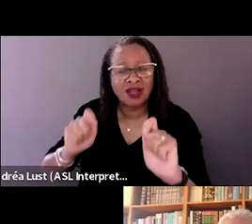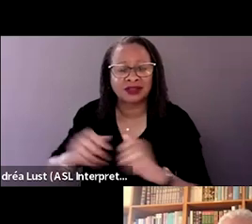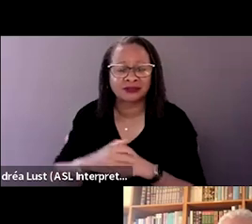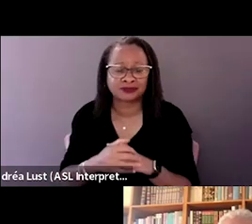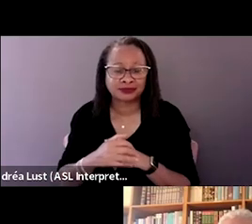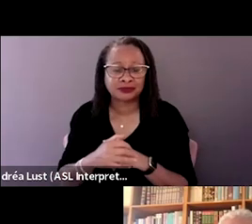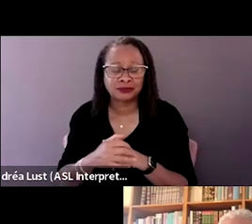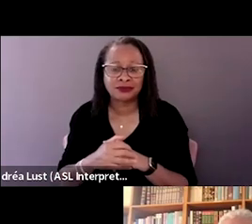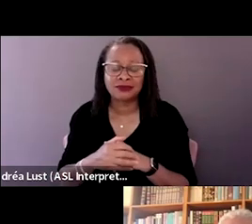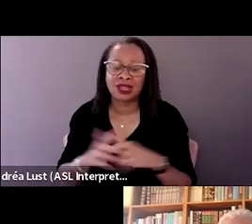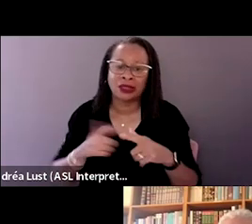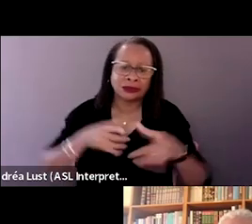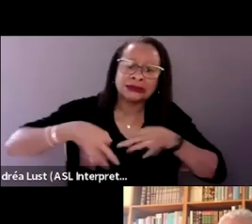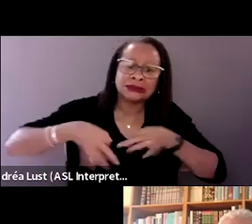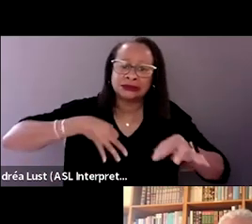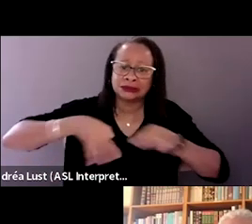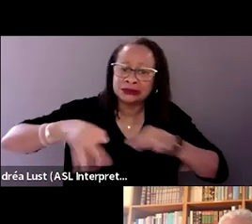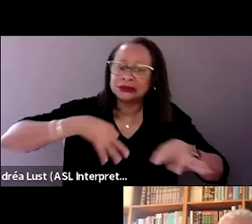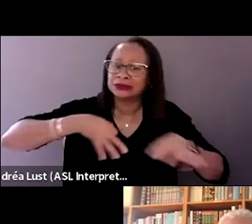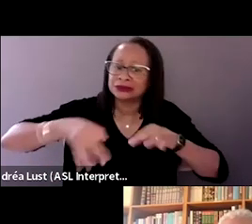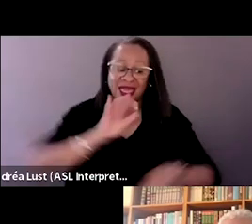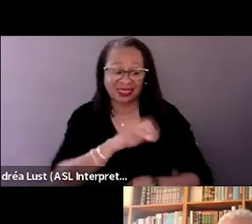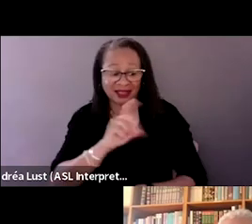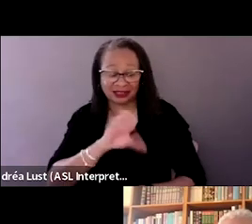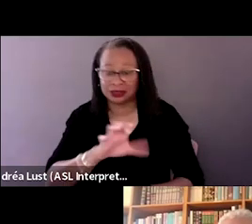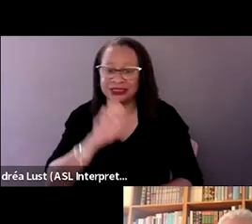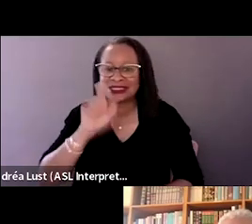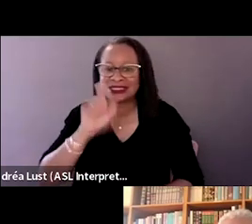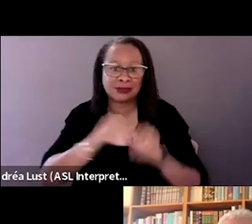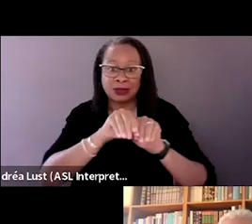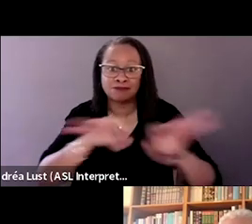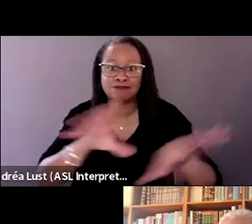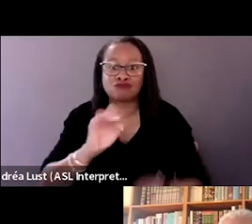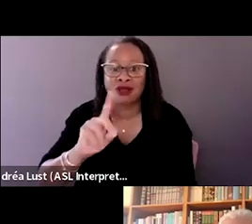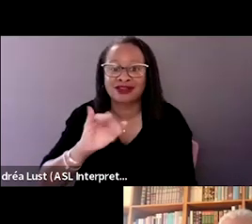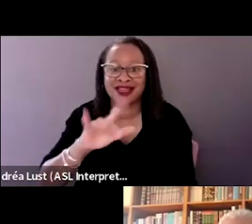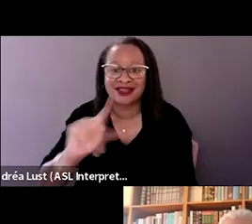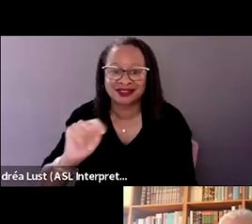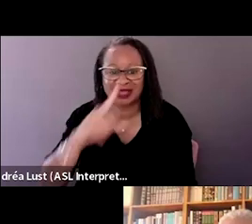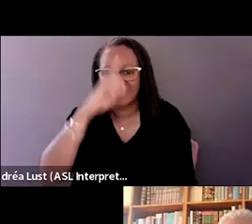to explain that that documentary doesn't have to be broadcasted because of a lot of reasons.